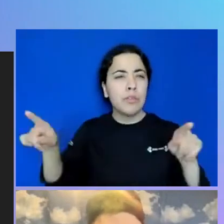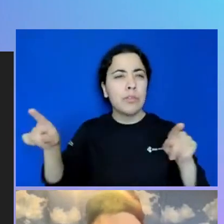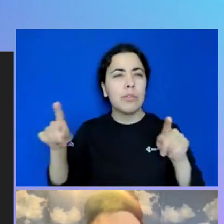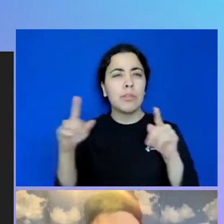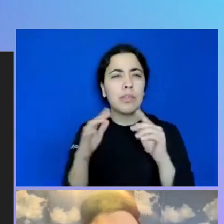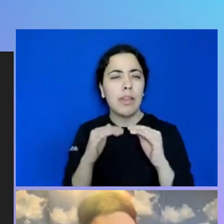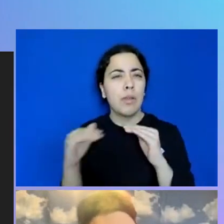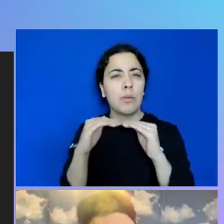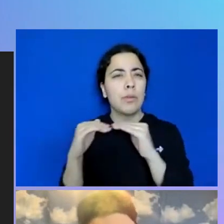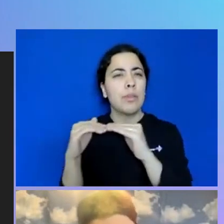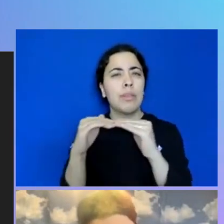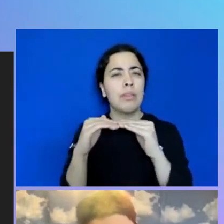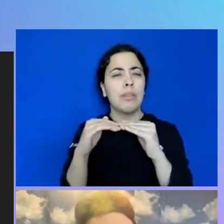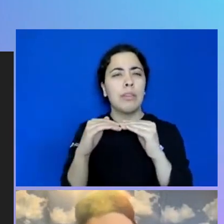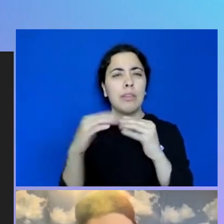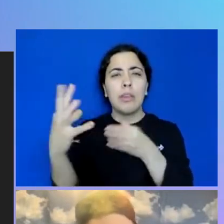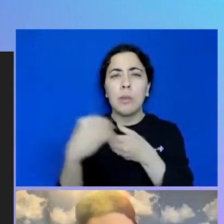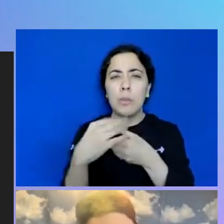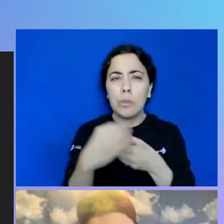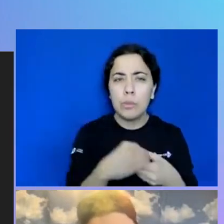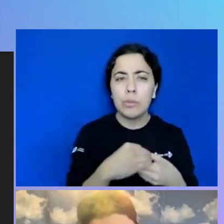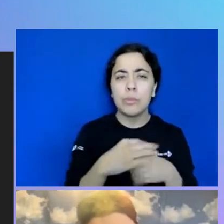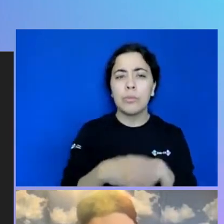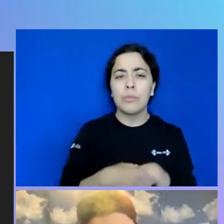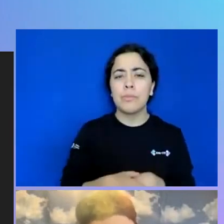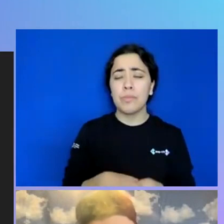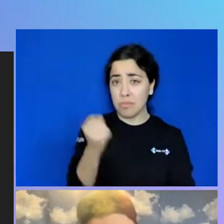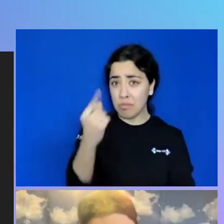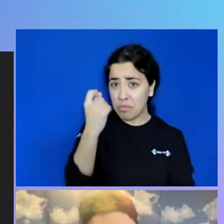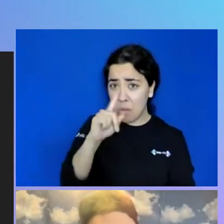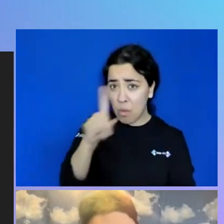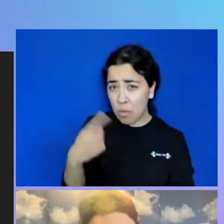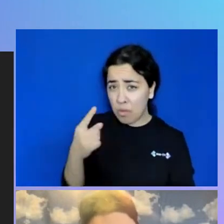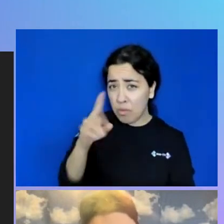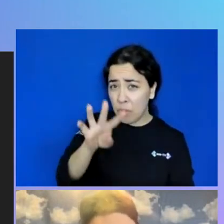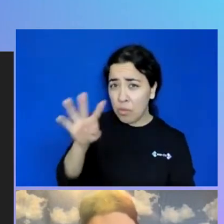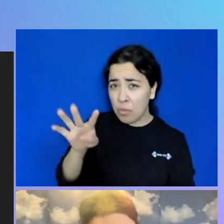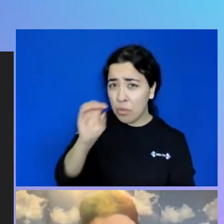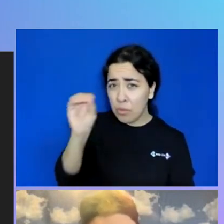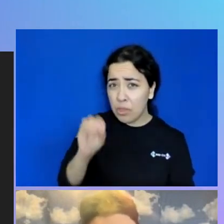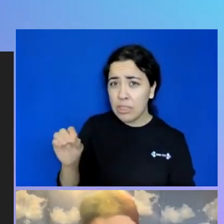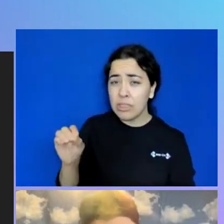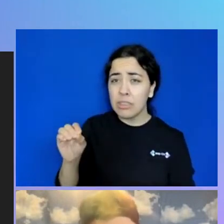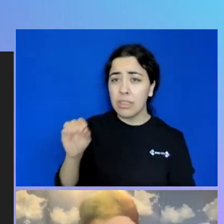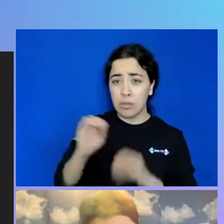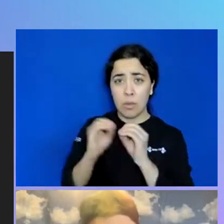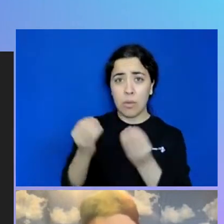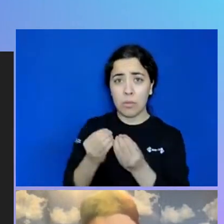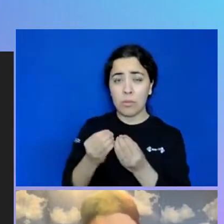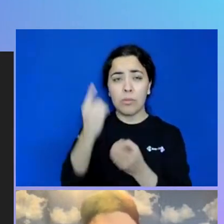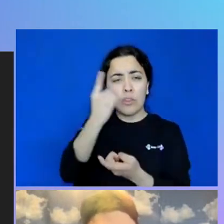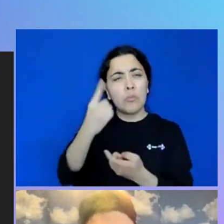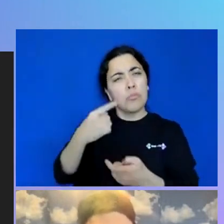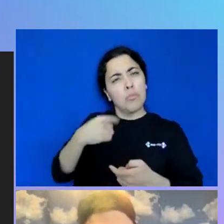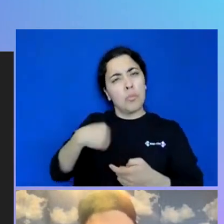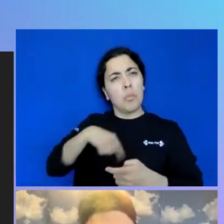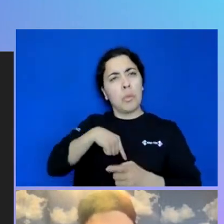organizations explicitly consider disability and their